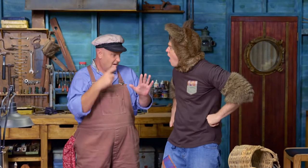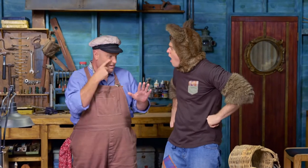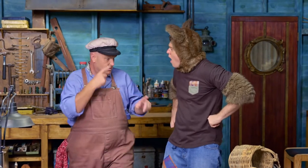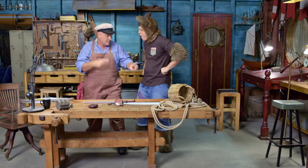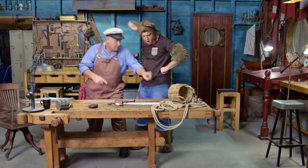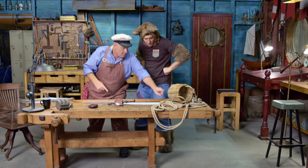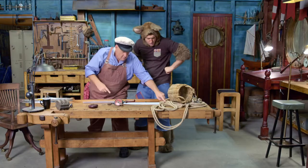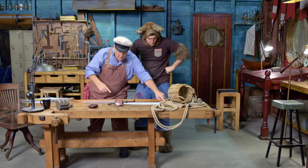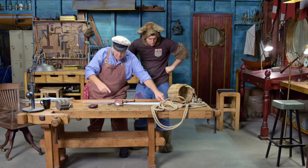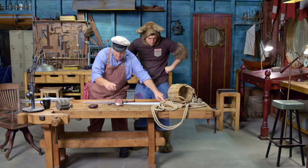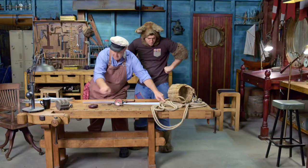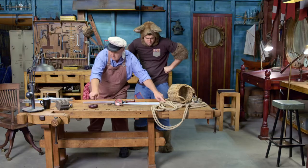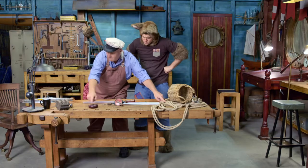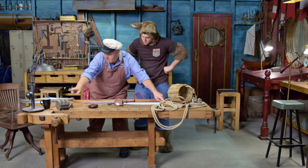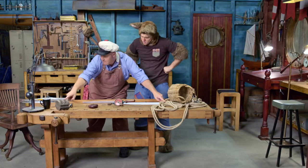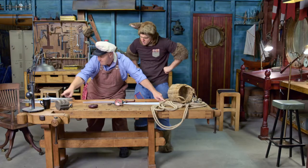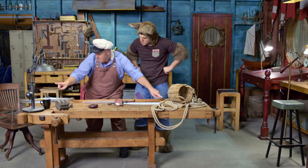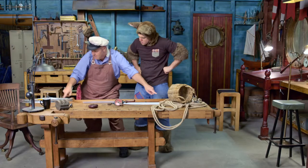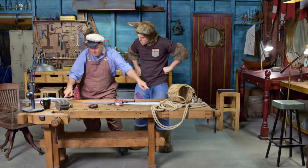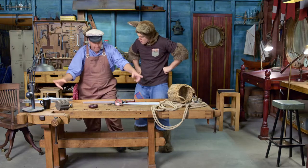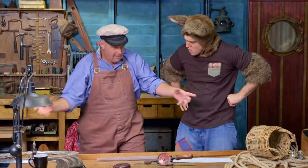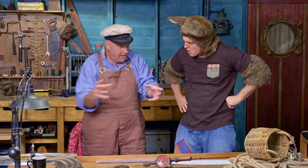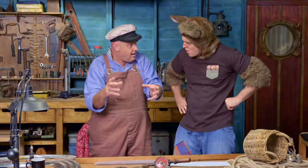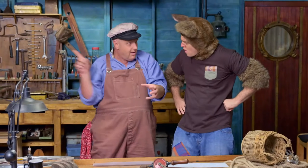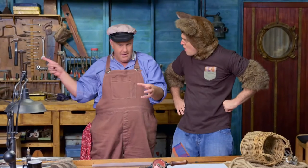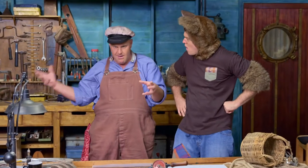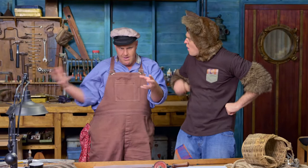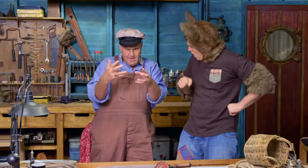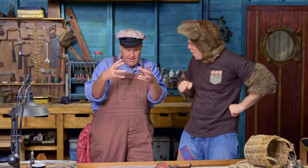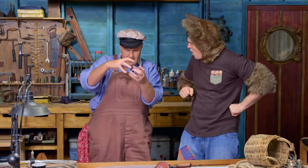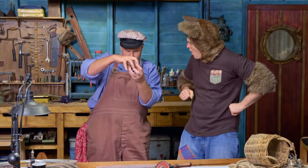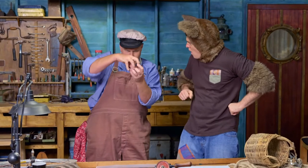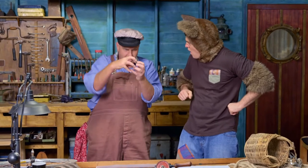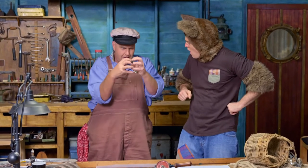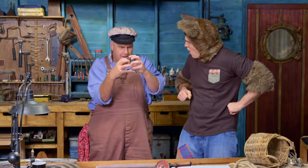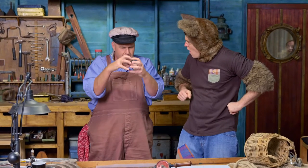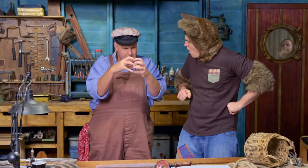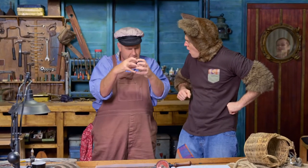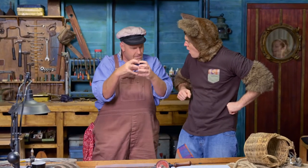Right. Well, I've got the rope, I've got the pulley, I've got the wheel. All I need is a cog to make it work.